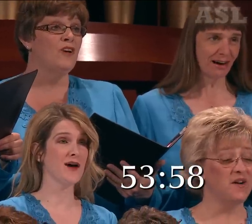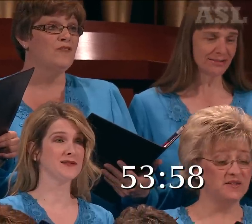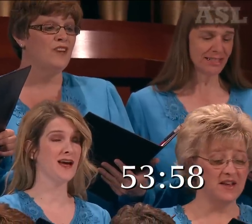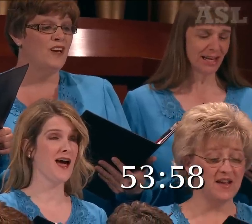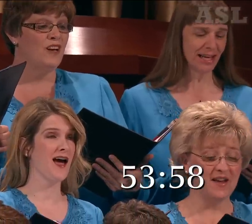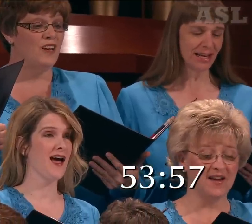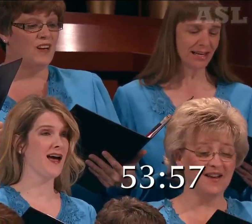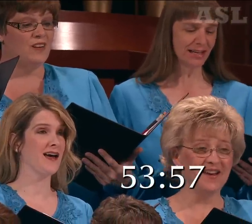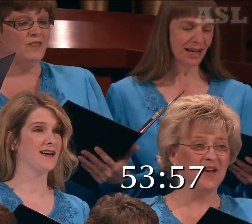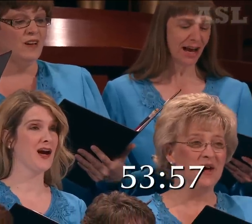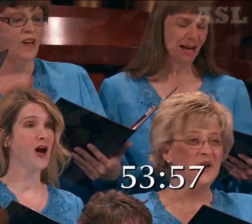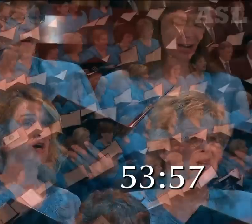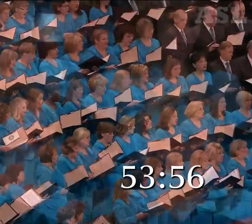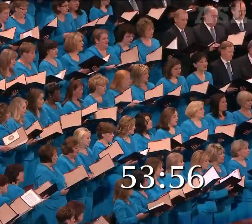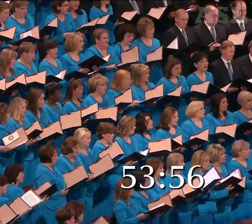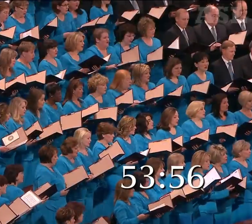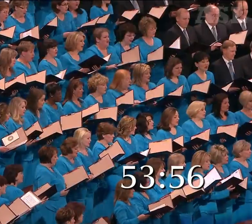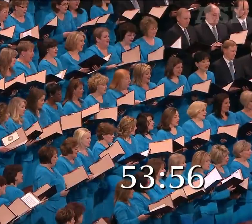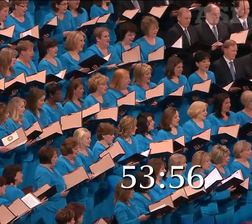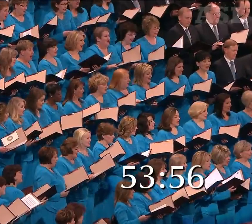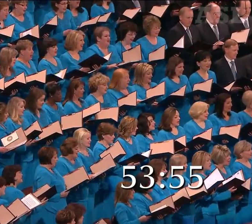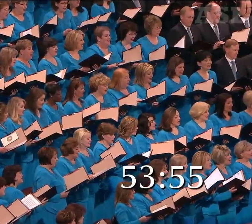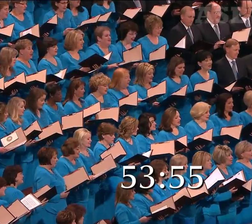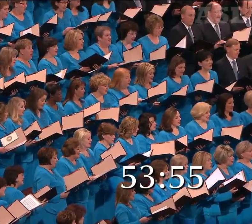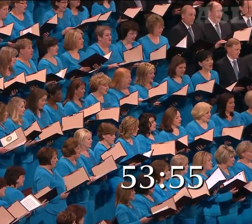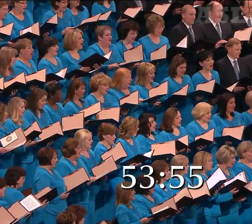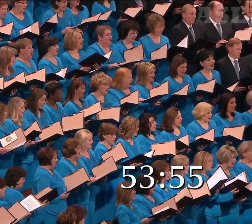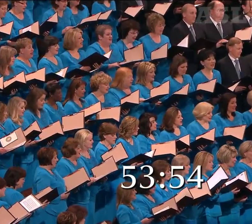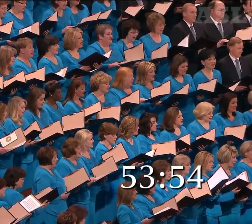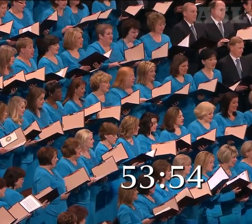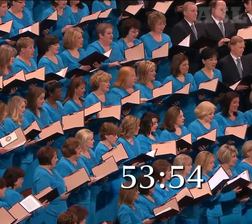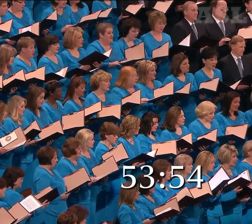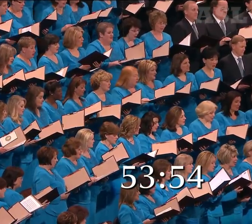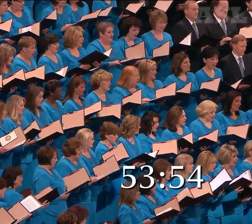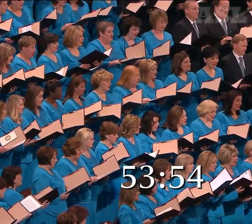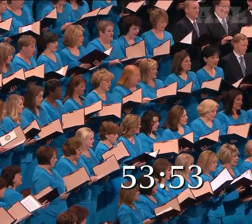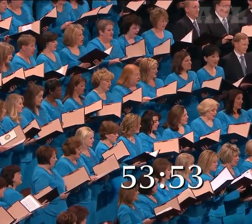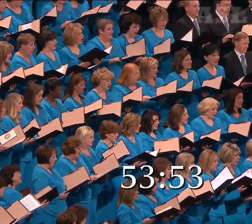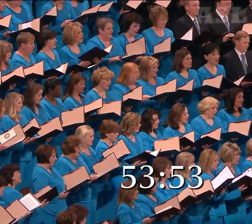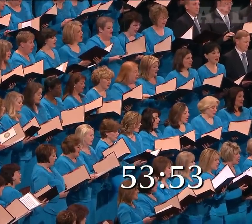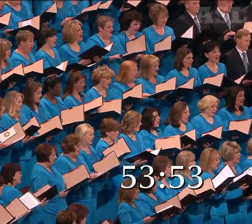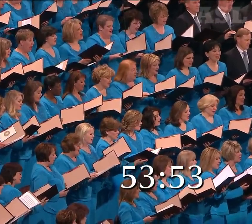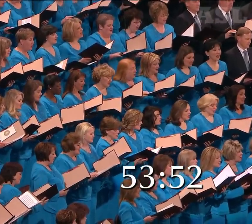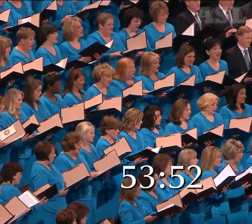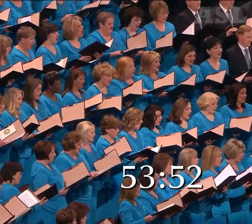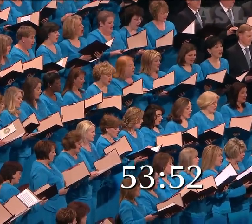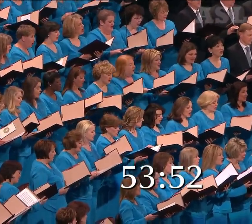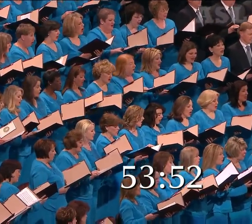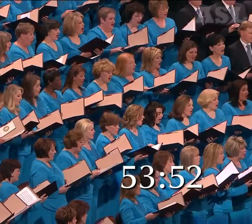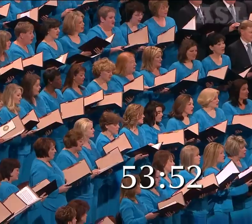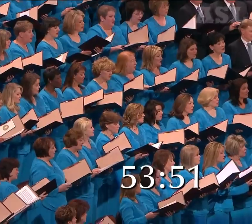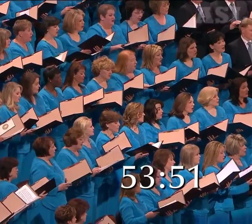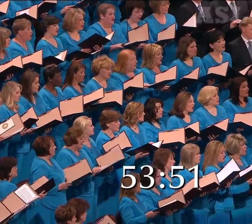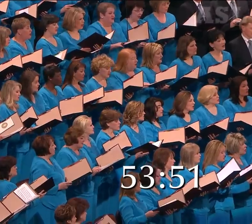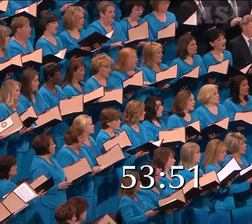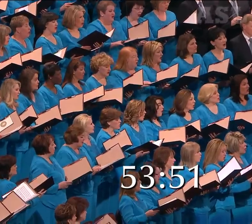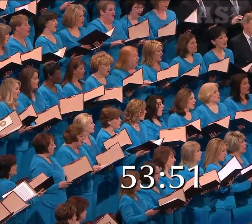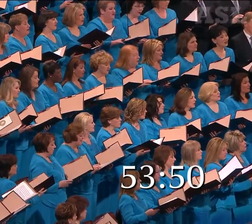THIS IS THE ENGLISH CLOSED CAPTION CHANNEL OF THE CHURCH OF JESUS CHRIST OF LATTER-DAY SAINTS.